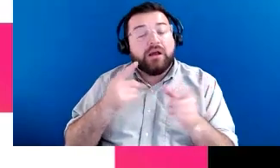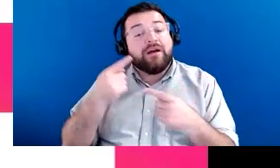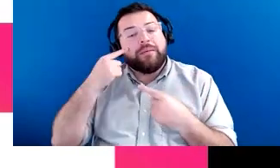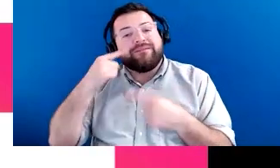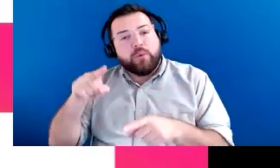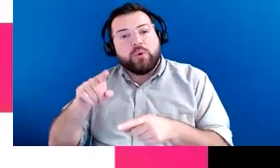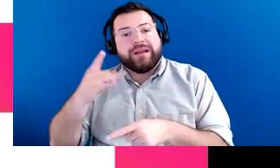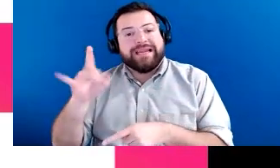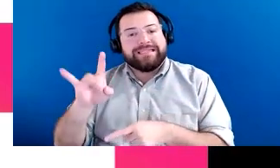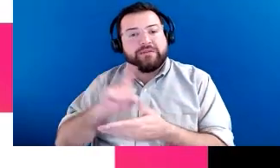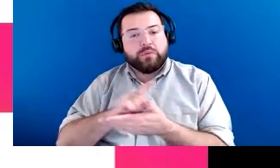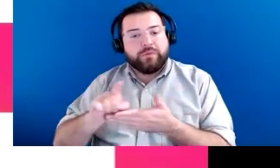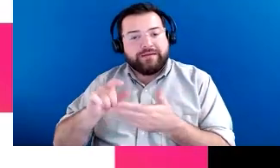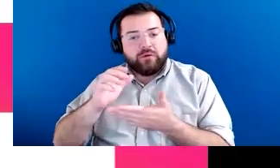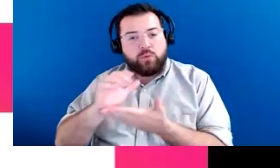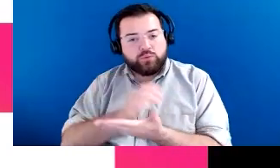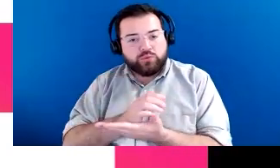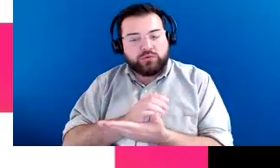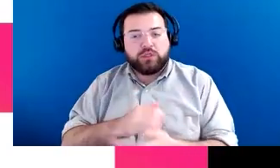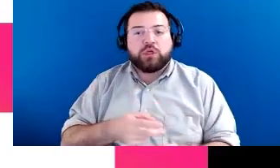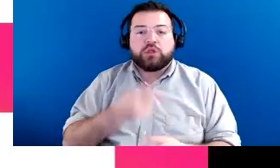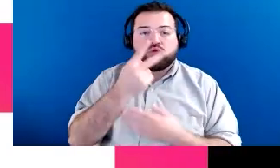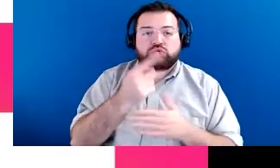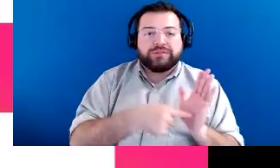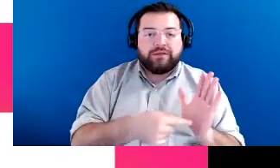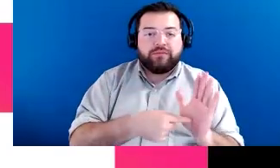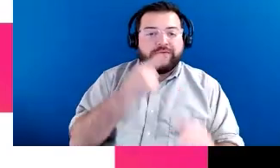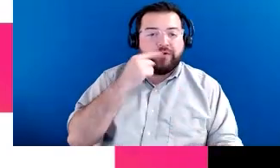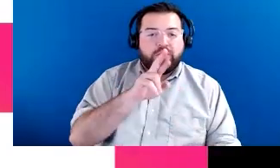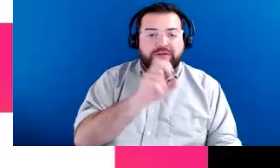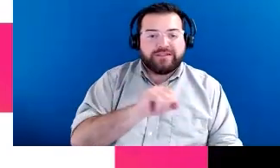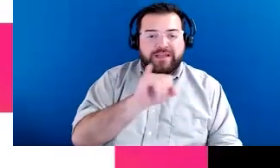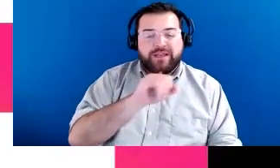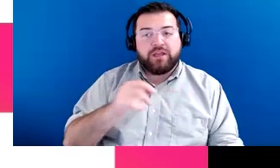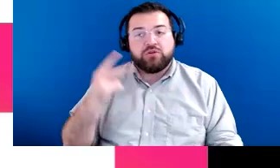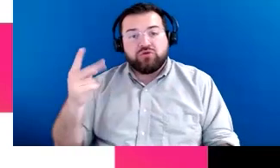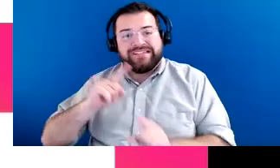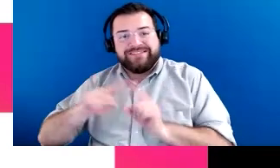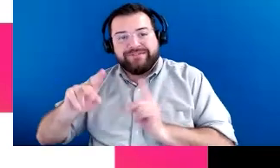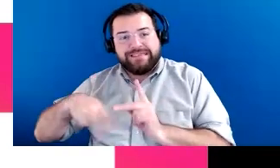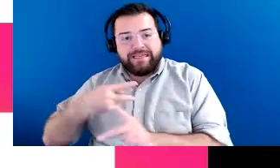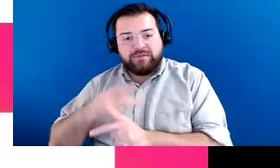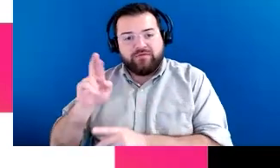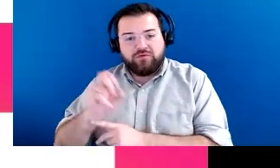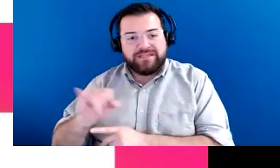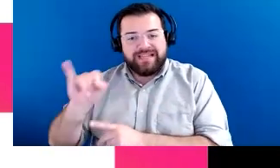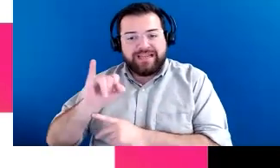Two instances of RSI, two different types of RSI per week. Something like that. I'm paraphrasing.